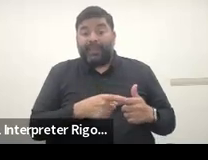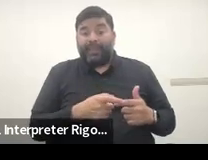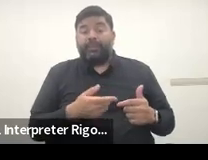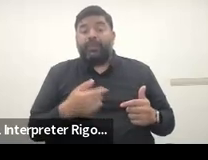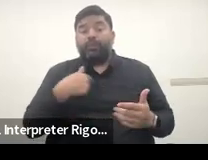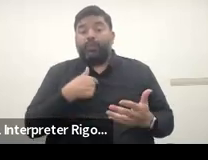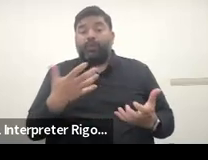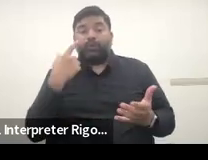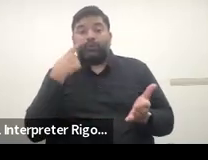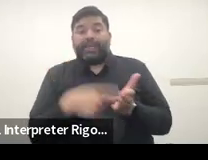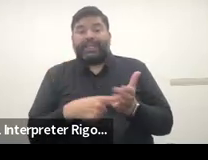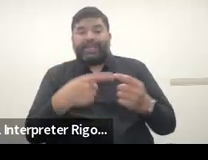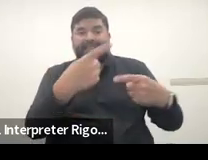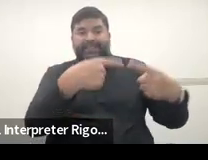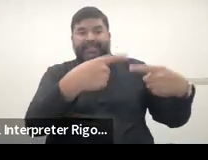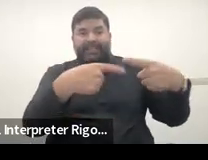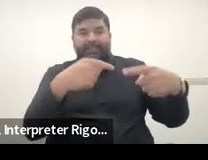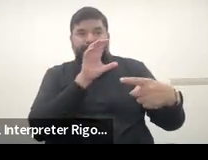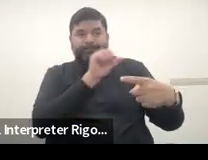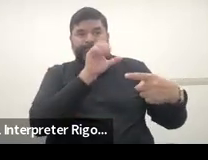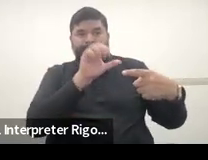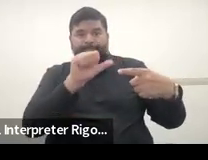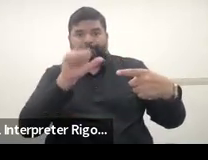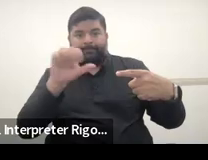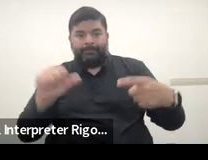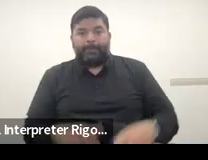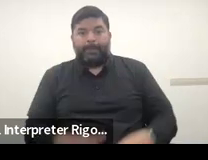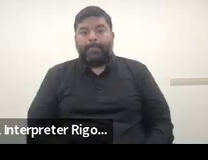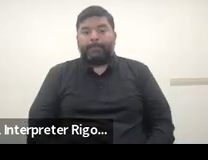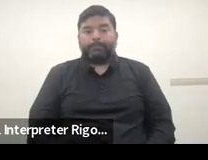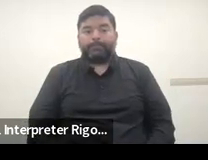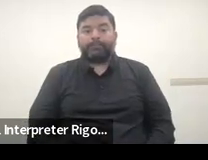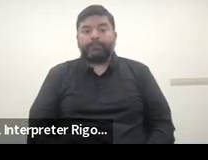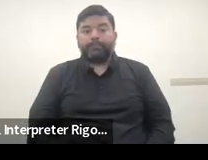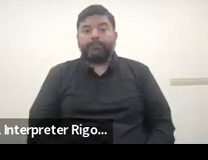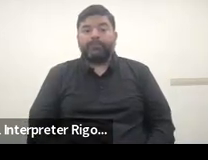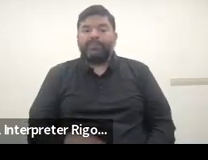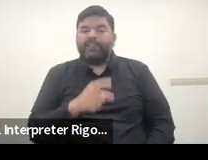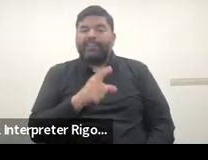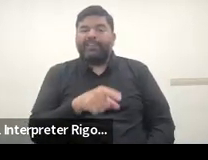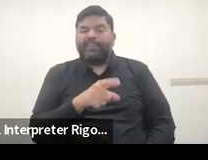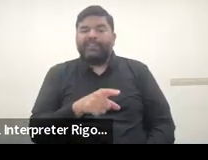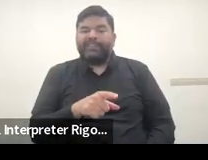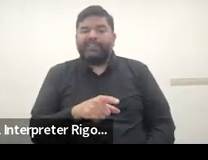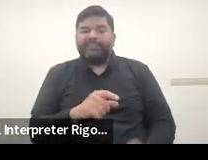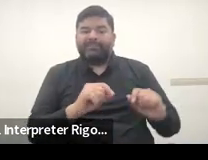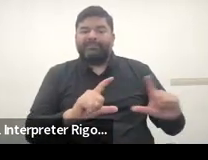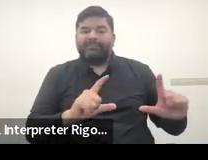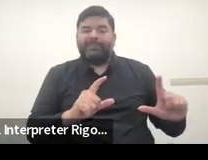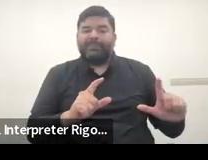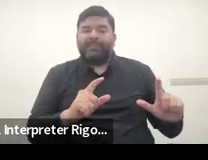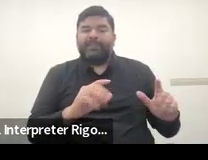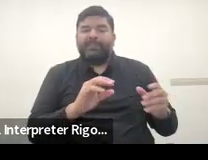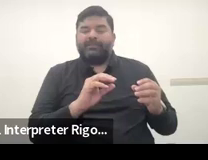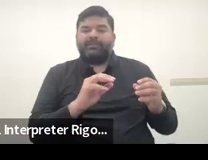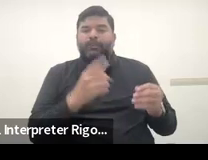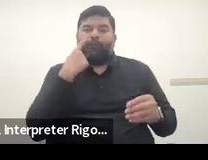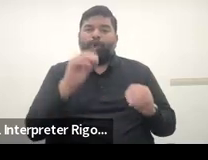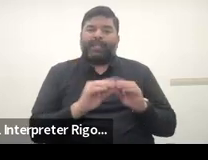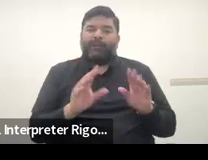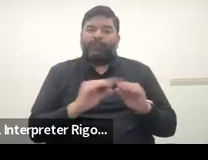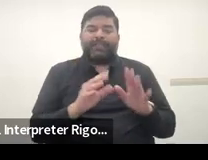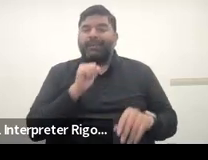signs and this is just for clarification I'm not going to read the notation out loud but if